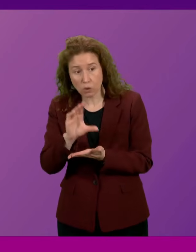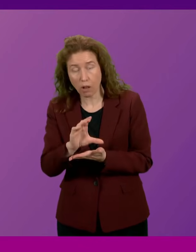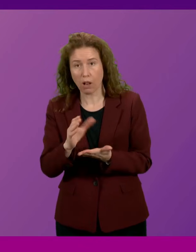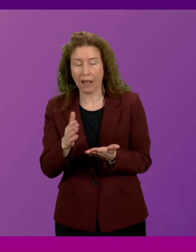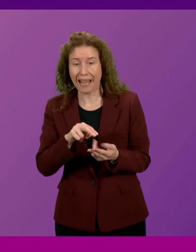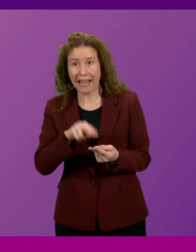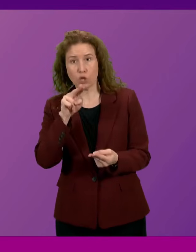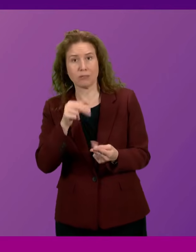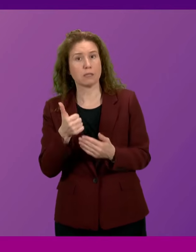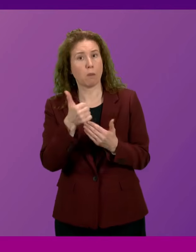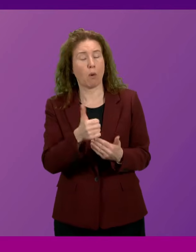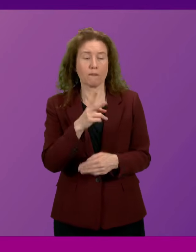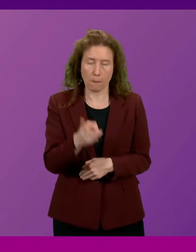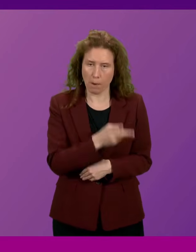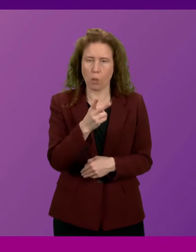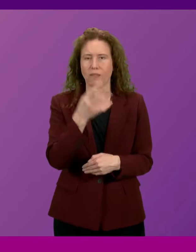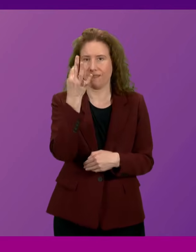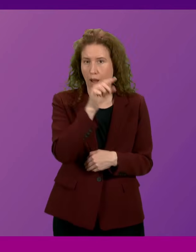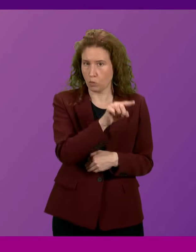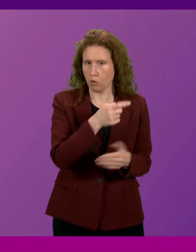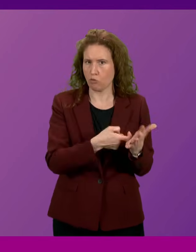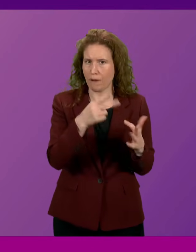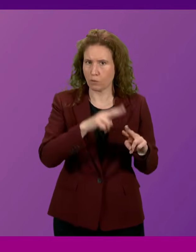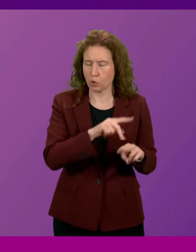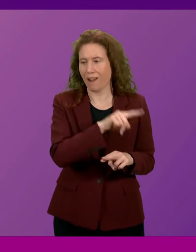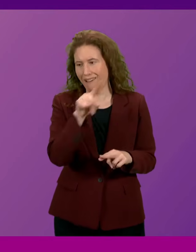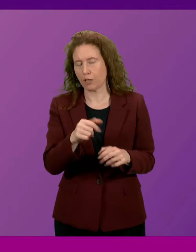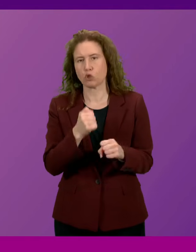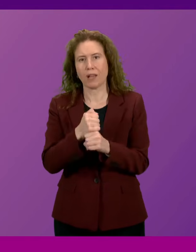increased support for both Renfrewshire Council and Greater Glasgow and Clyde NHS